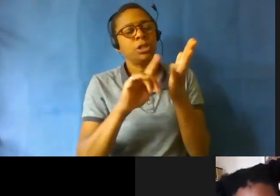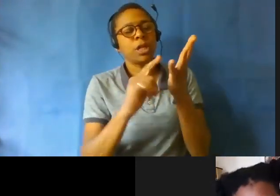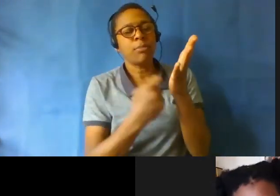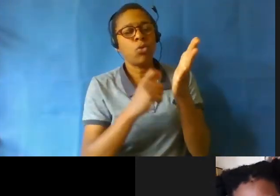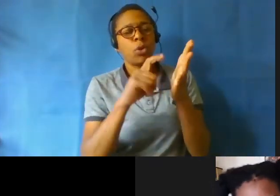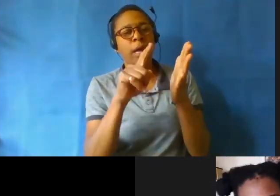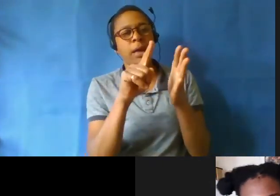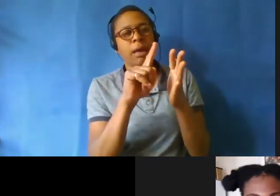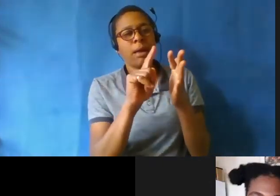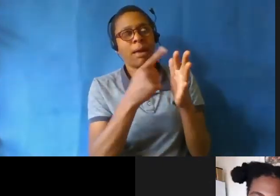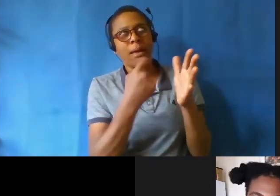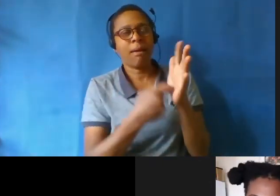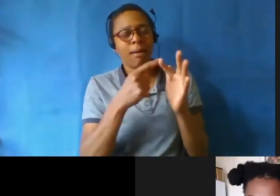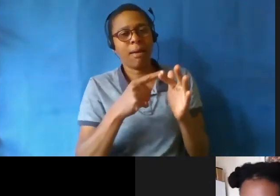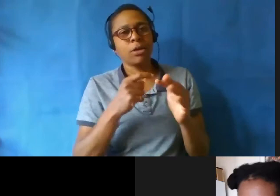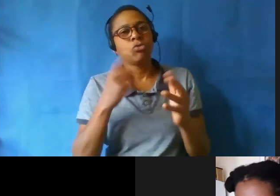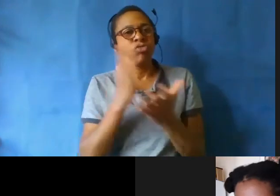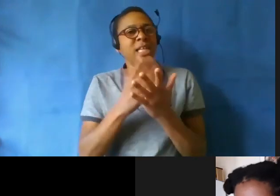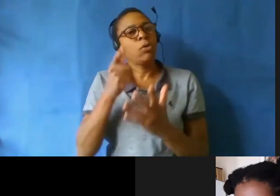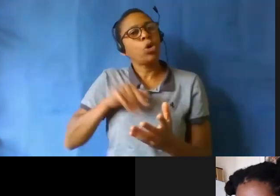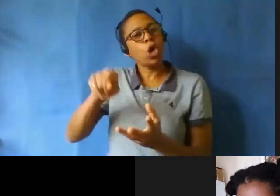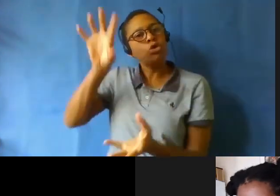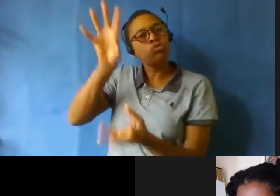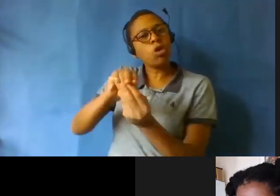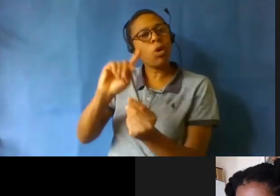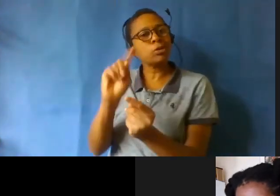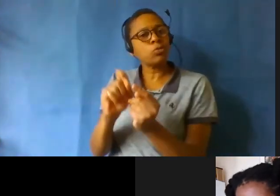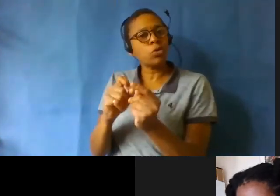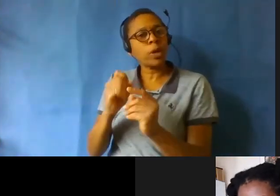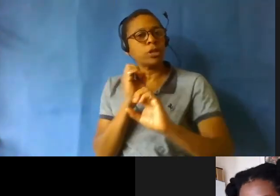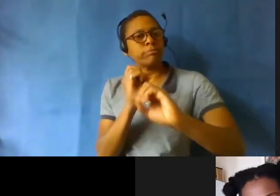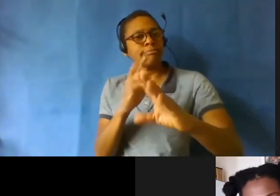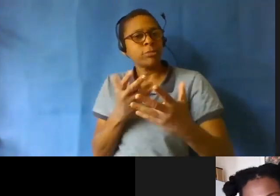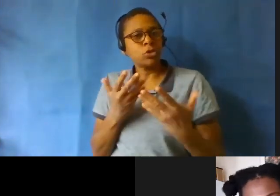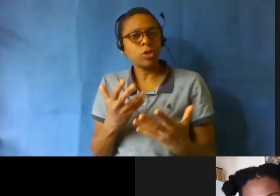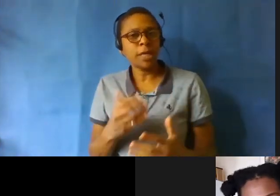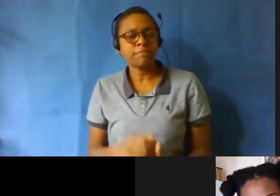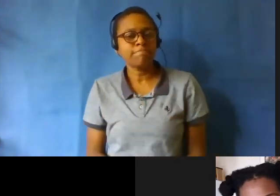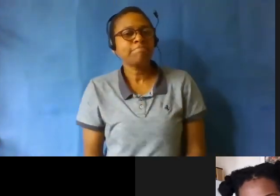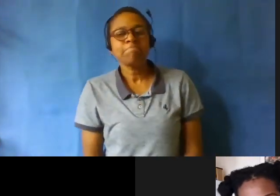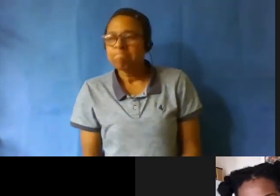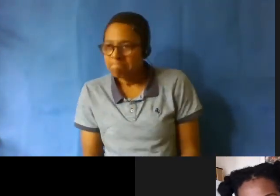to you today. Yes thank you Kymberly right thank you